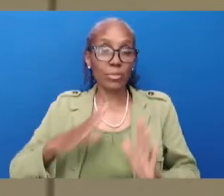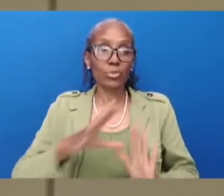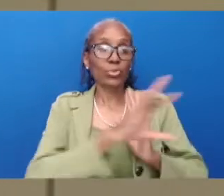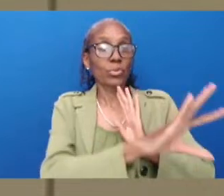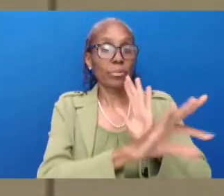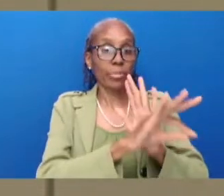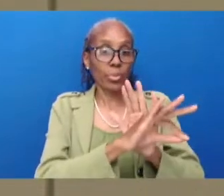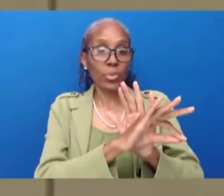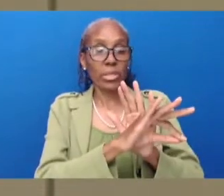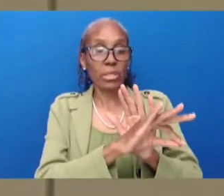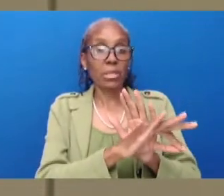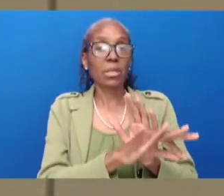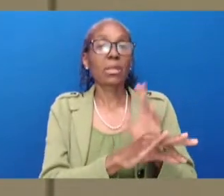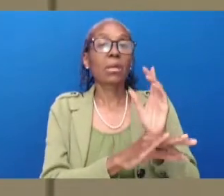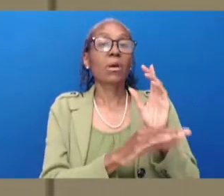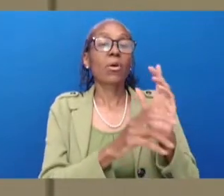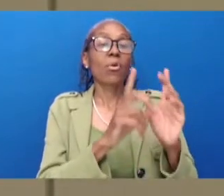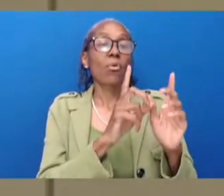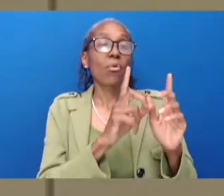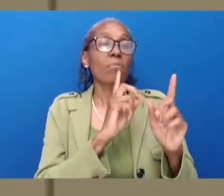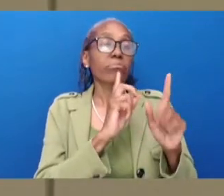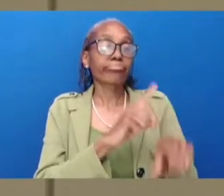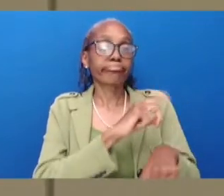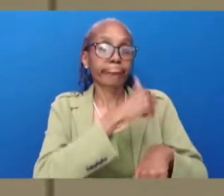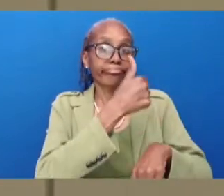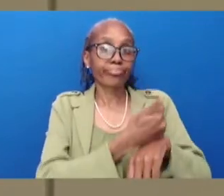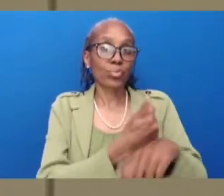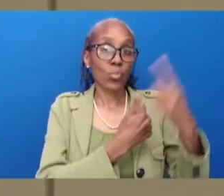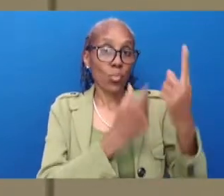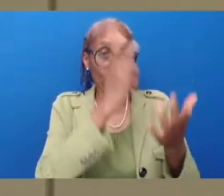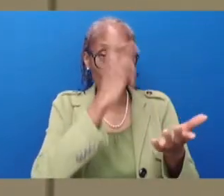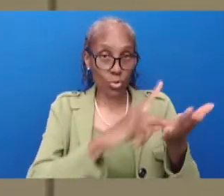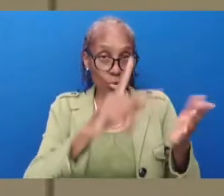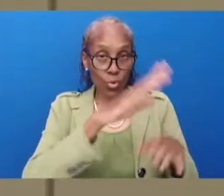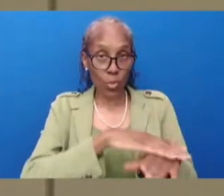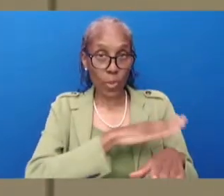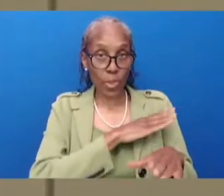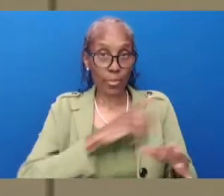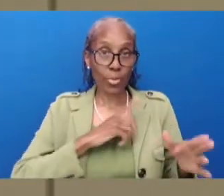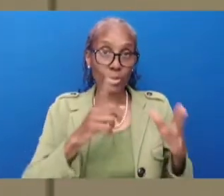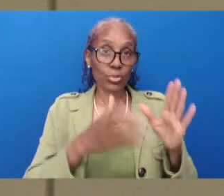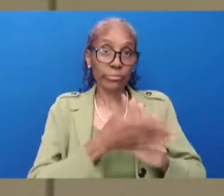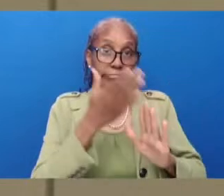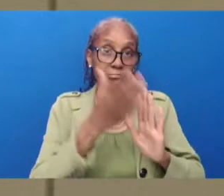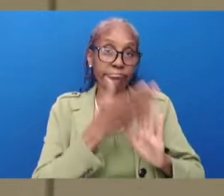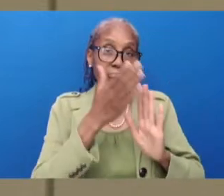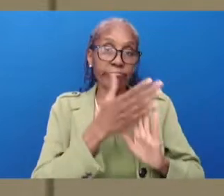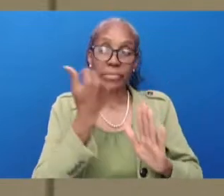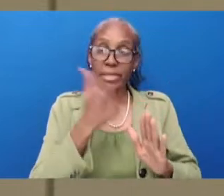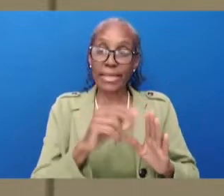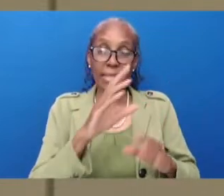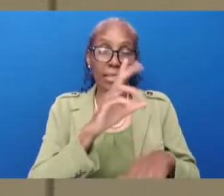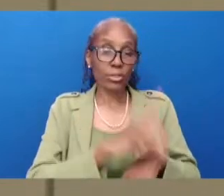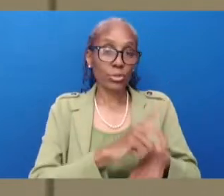BOARD IN THE COUNTY